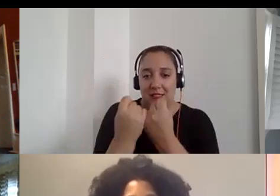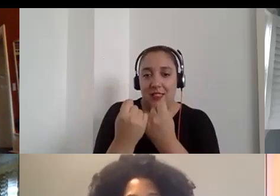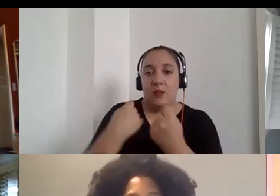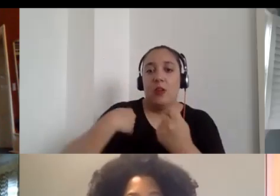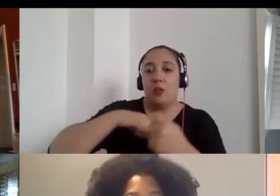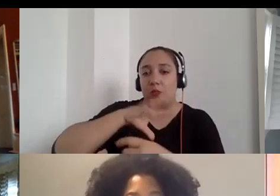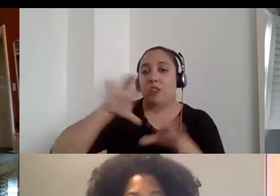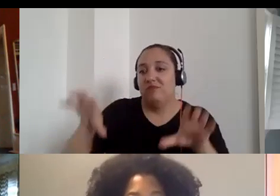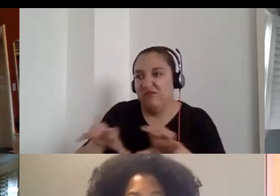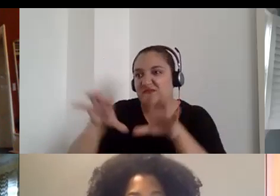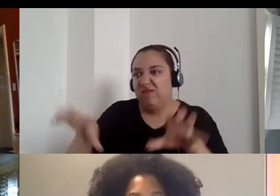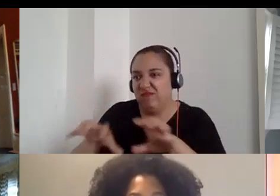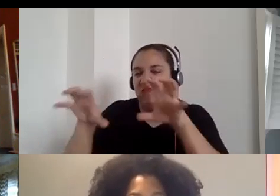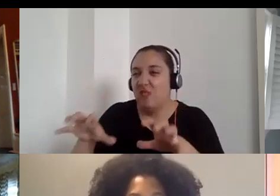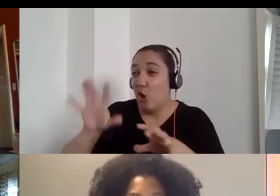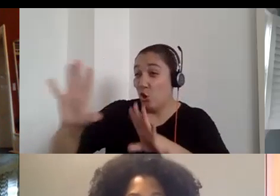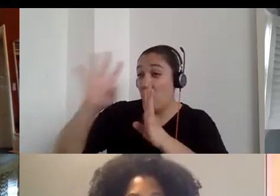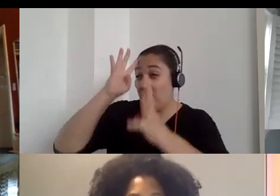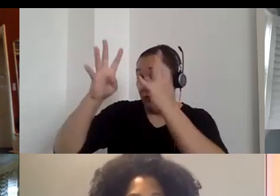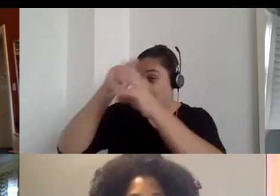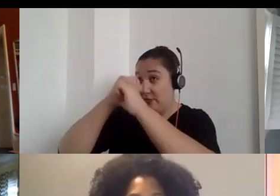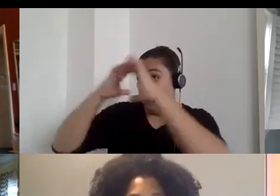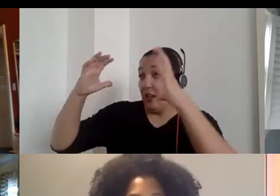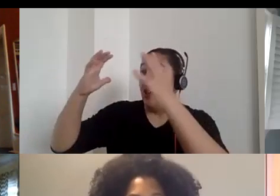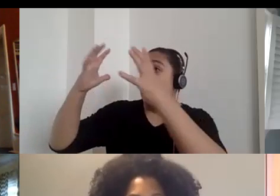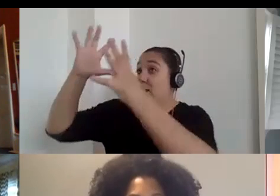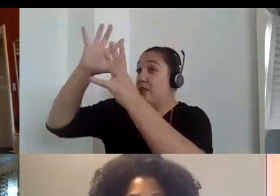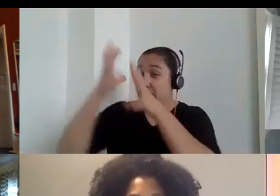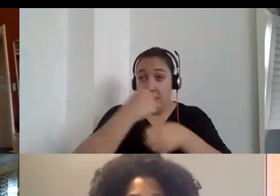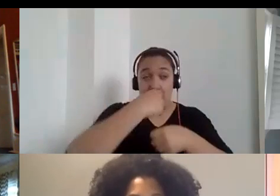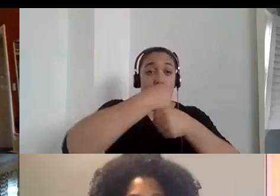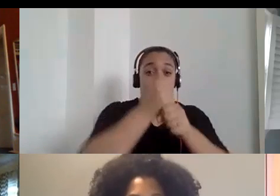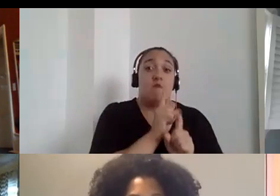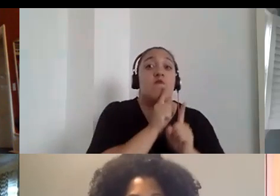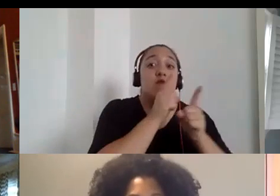I just wanted to also just thank Candace for being here